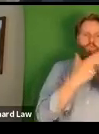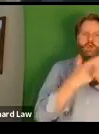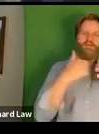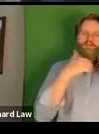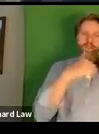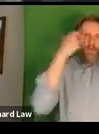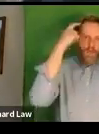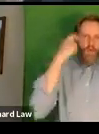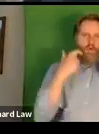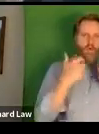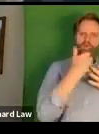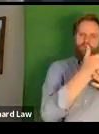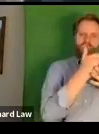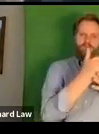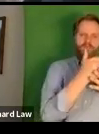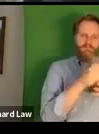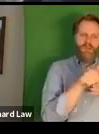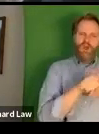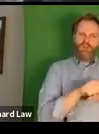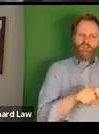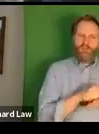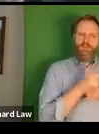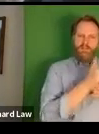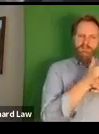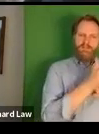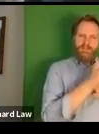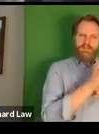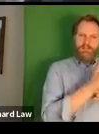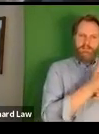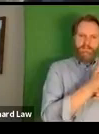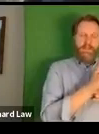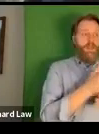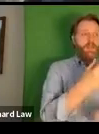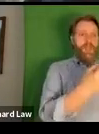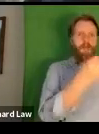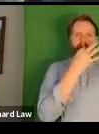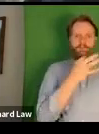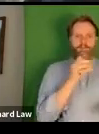and he asked we're currently being asked to social distance how can I be protected